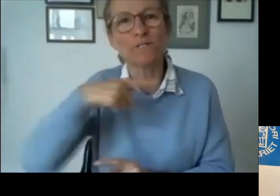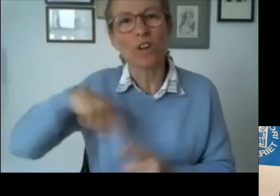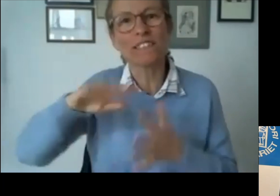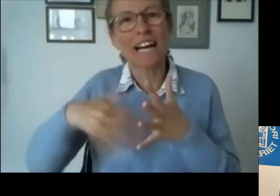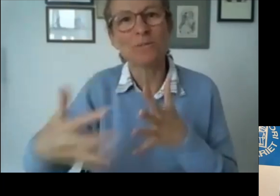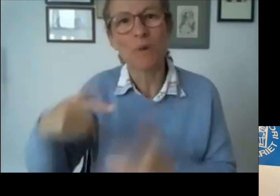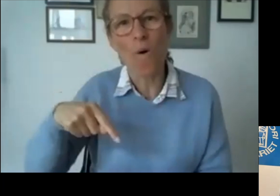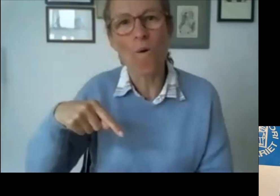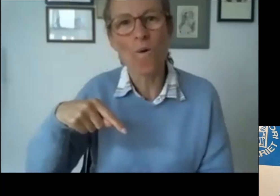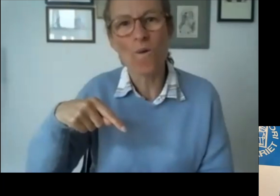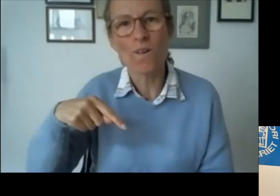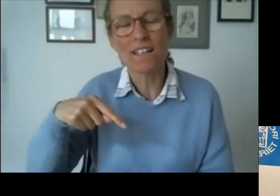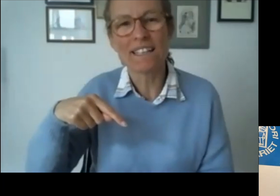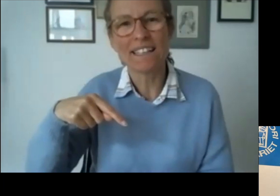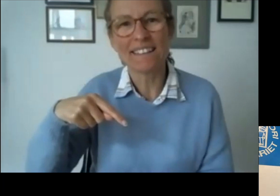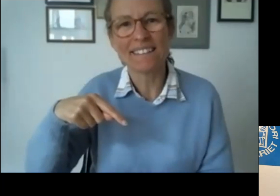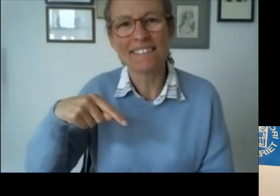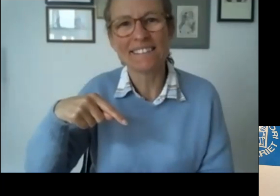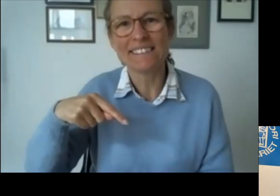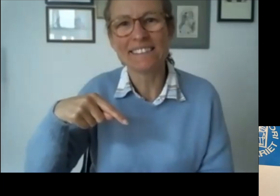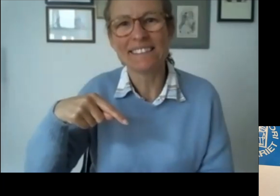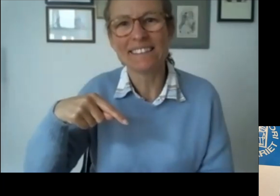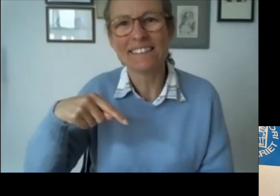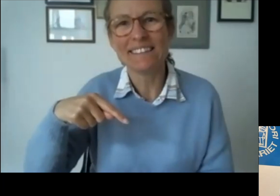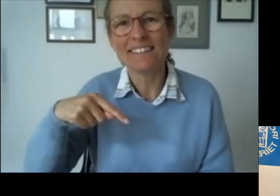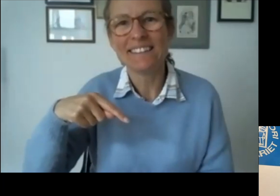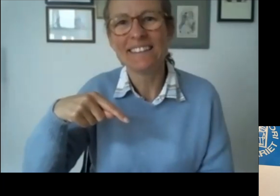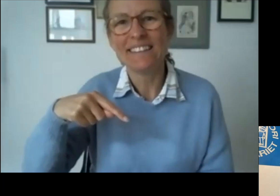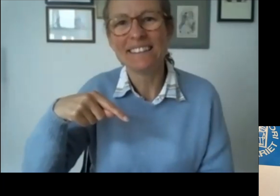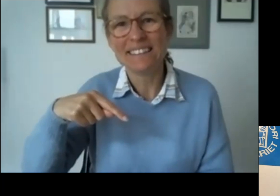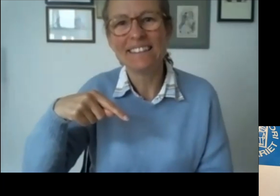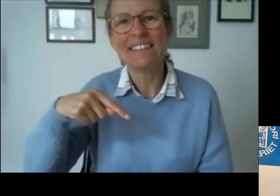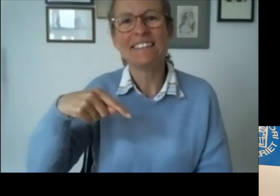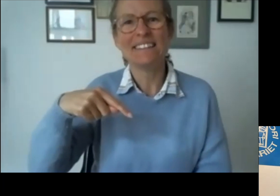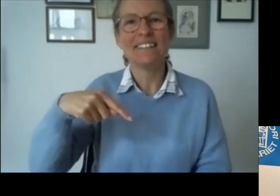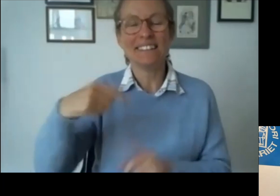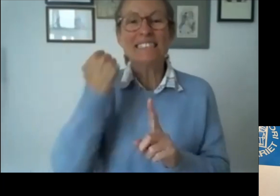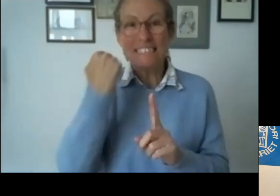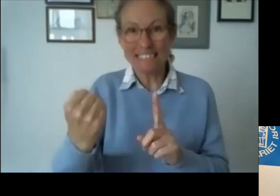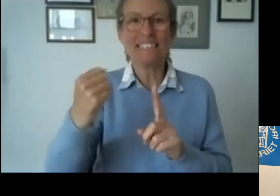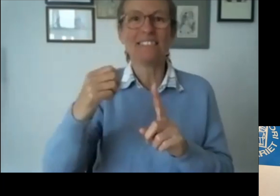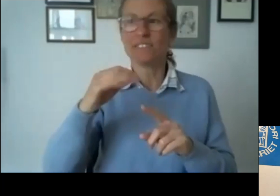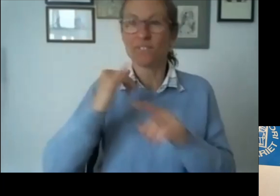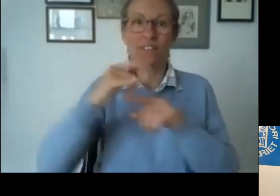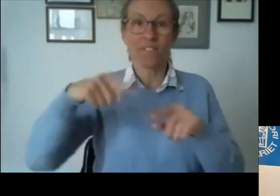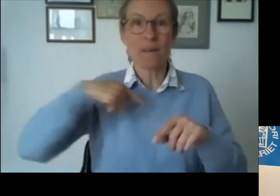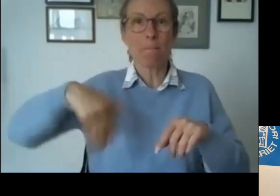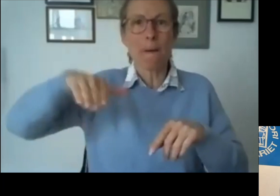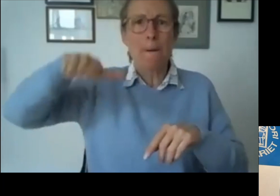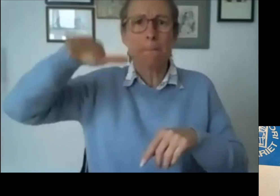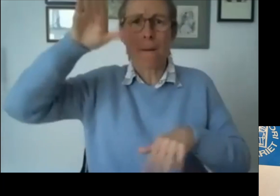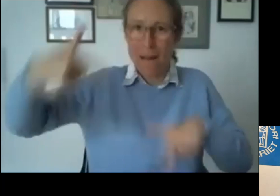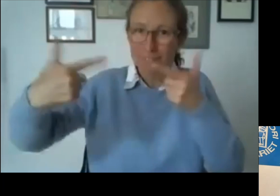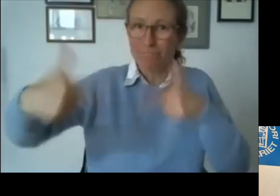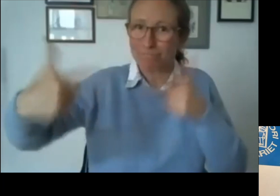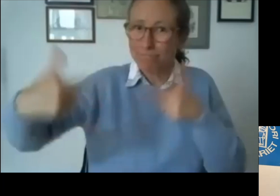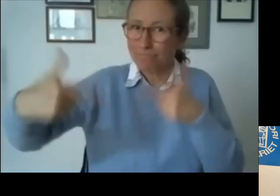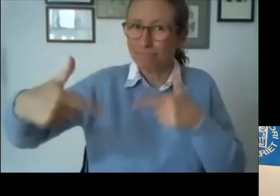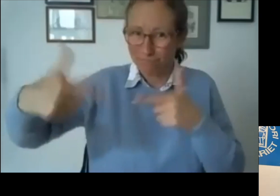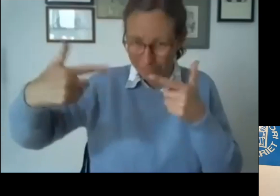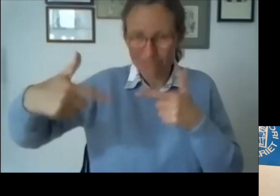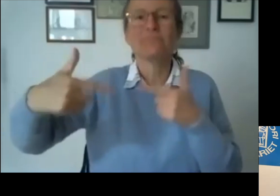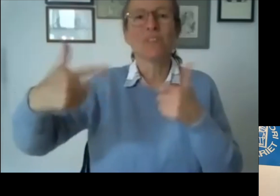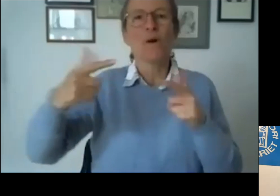and that has actually changed sign language already a little bit we can see.